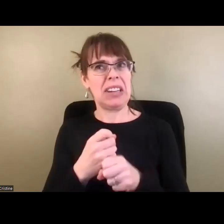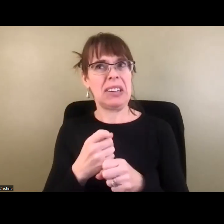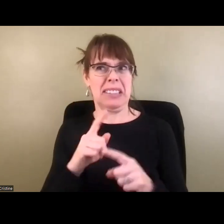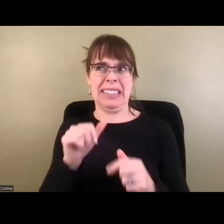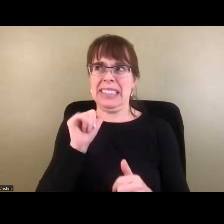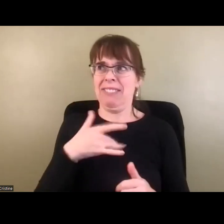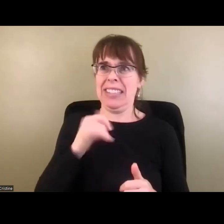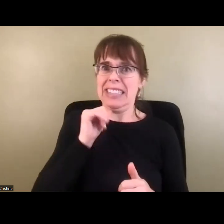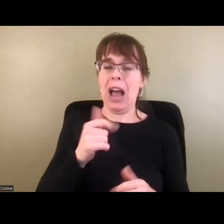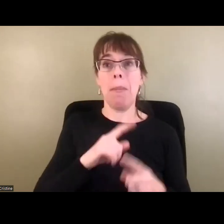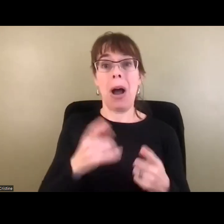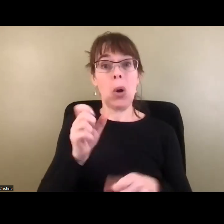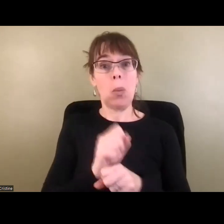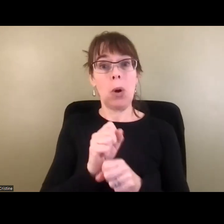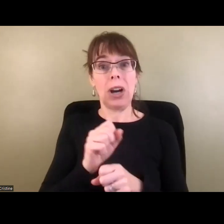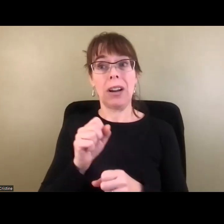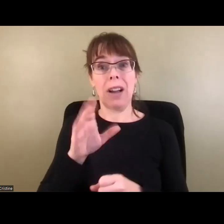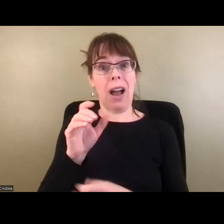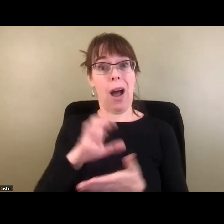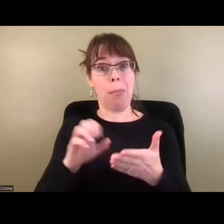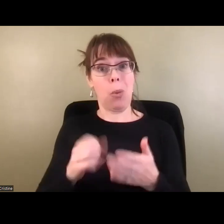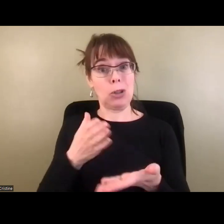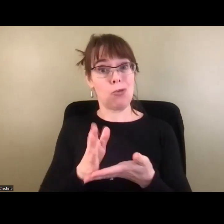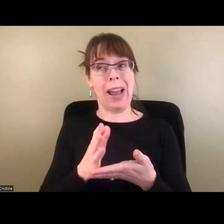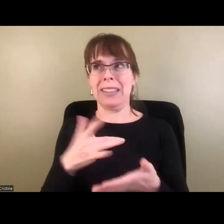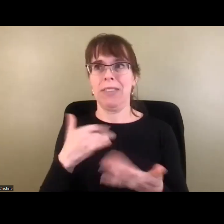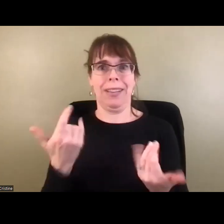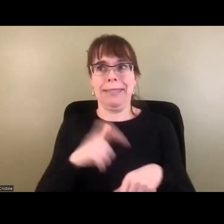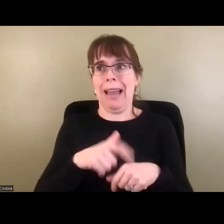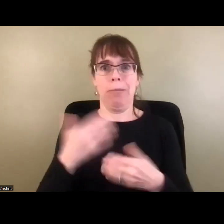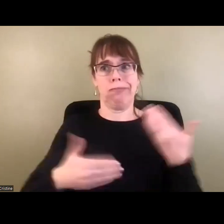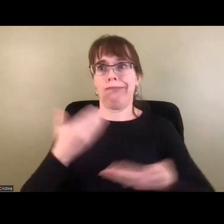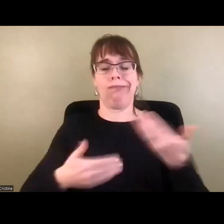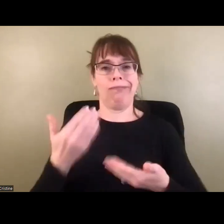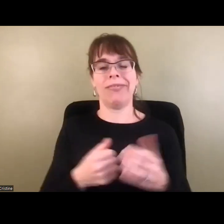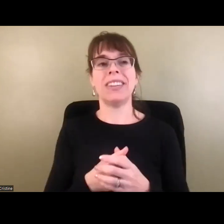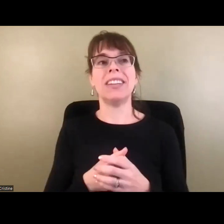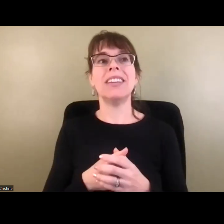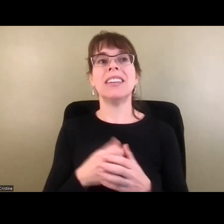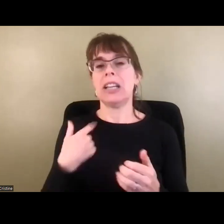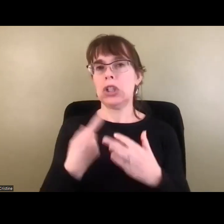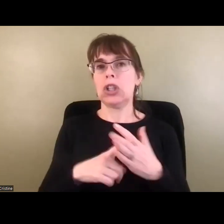abortion rights, time is relative. So, I started as an organizer.